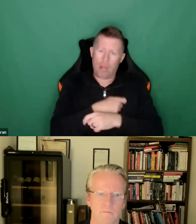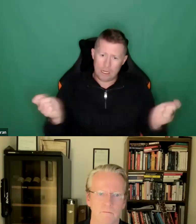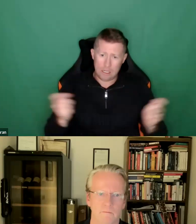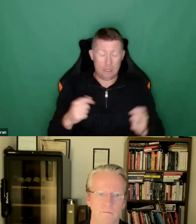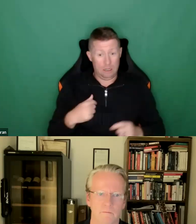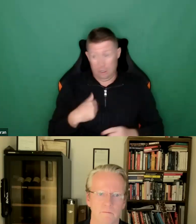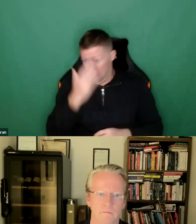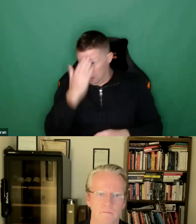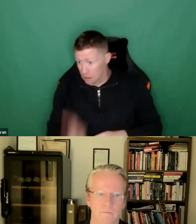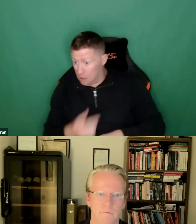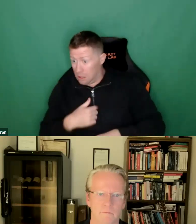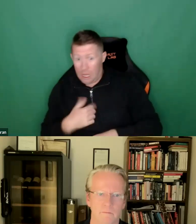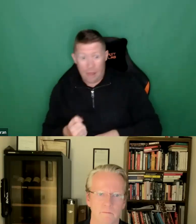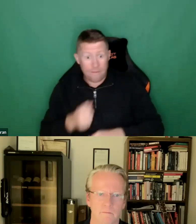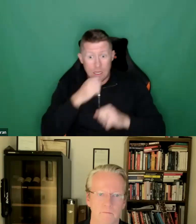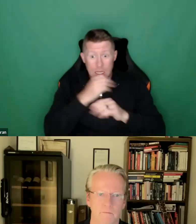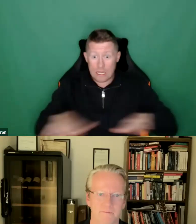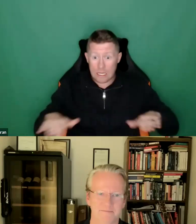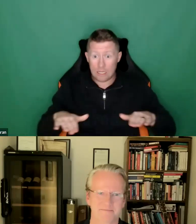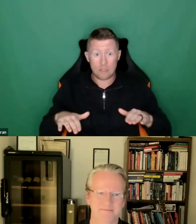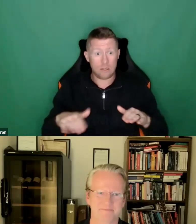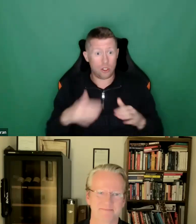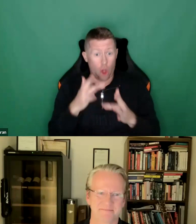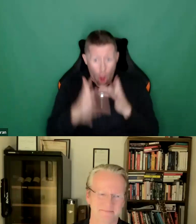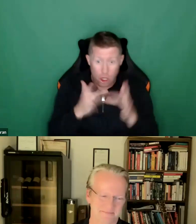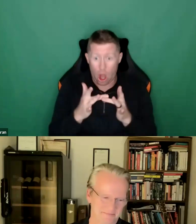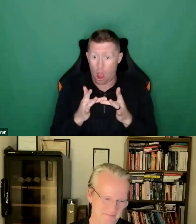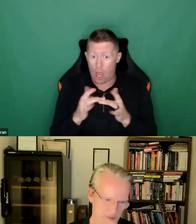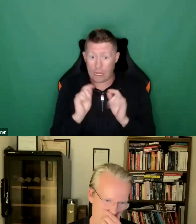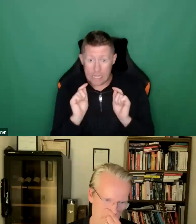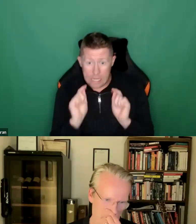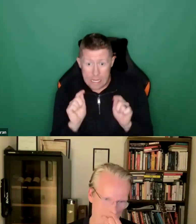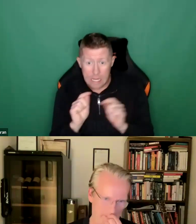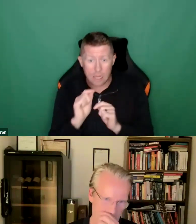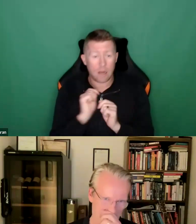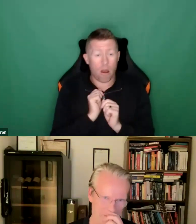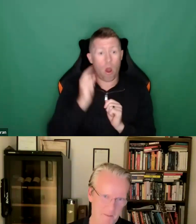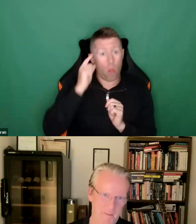it with our friends and family and with the local PNC and so forth and really get back